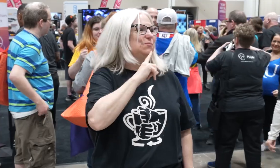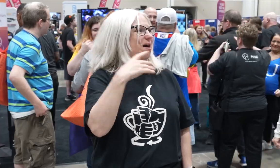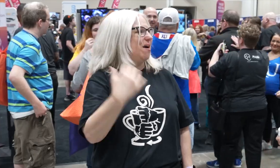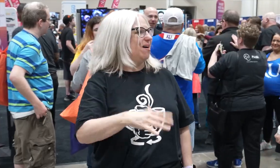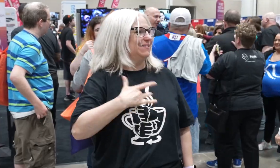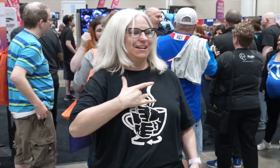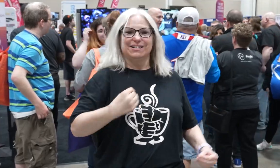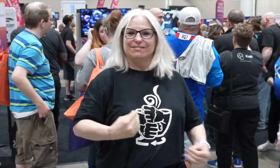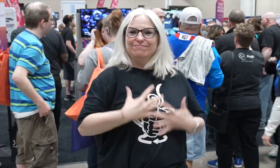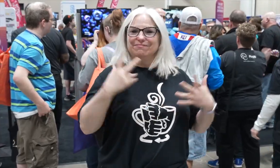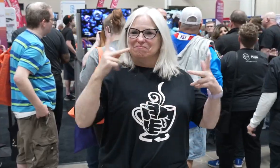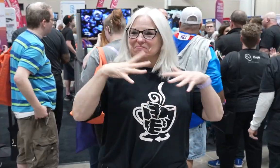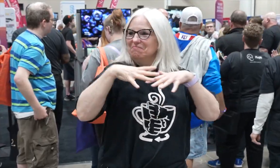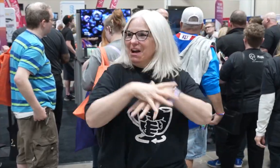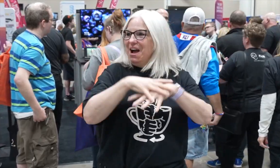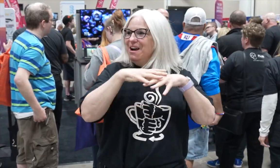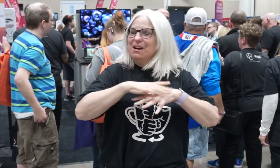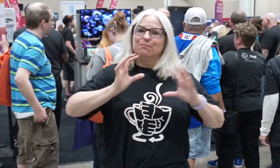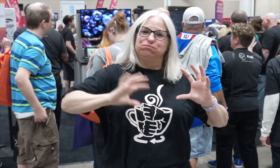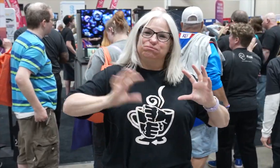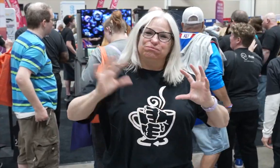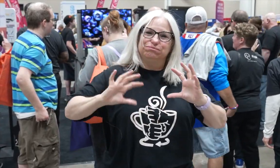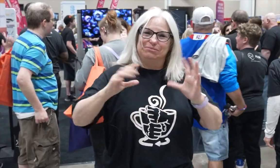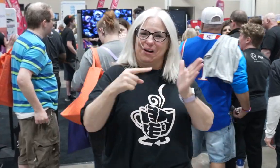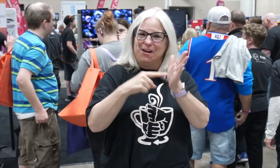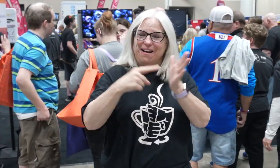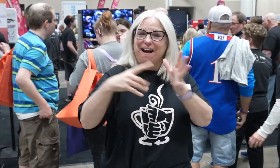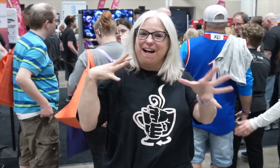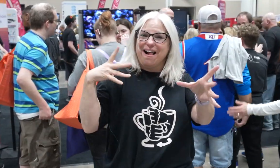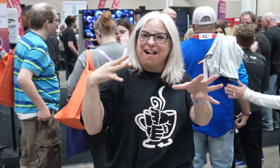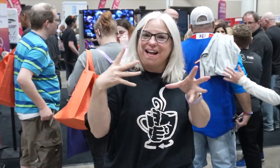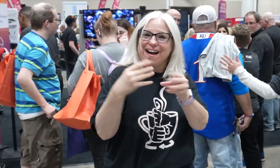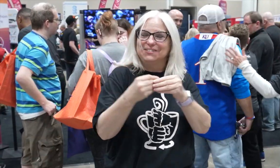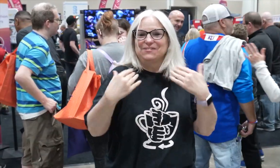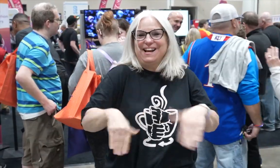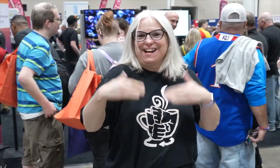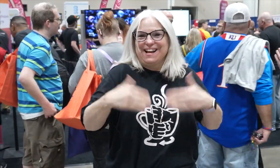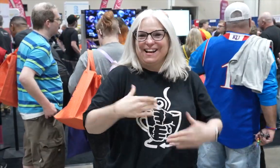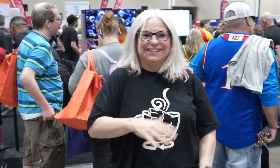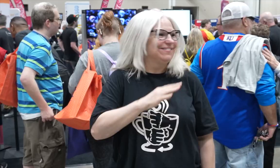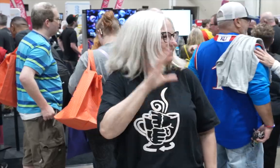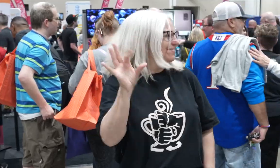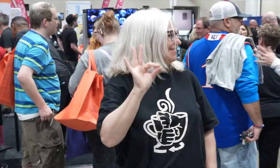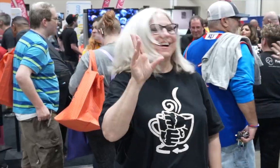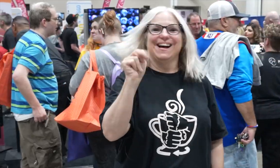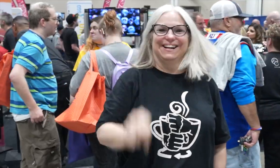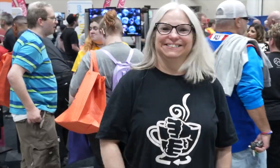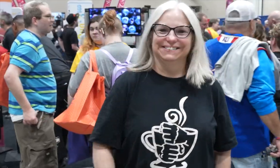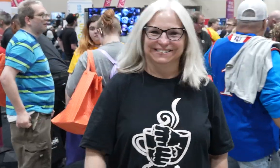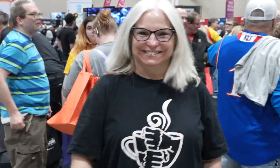Really, wow, I feel inspired by everyone chatting. It’s been long overdue! Fun!